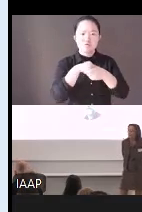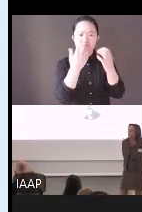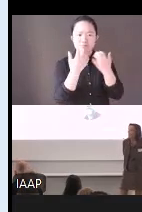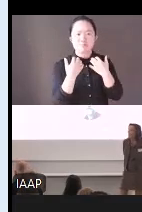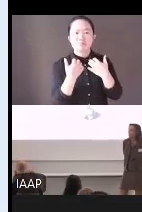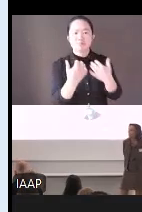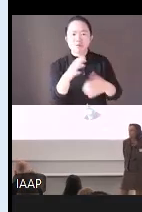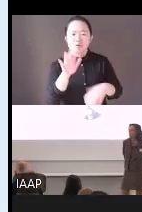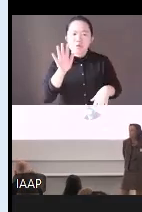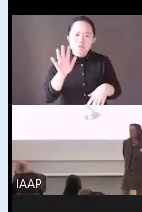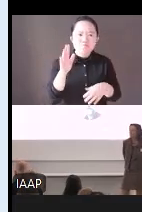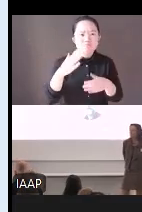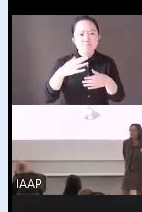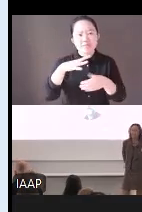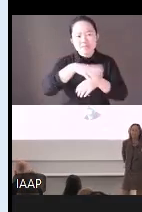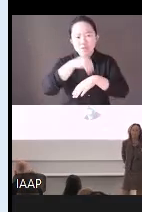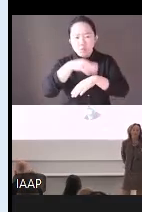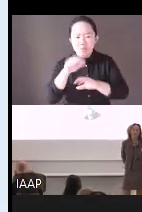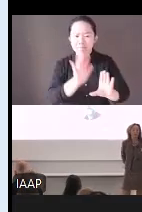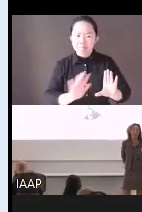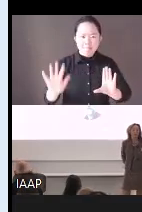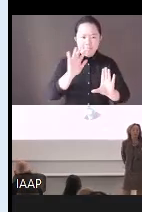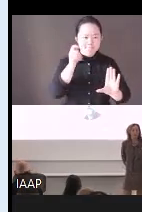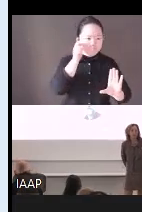So I'm really happy to have him here being our keynote and setting the scene